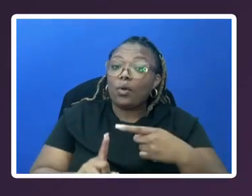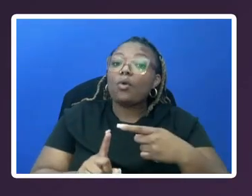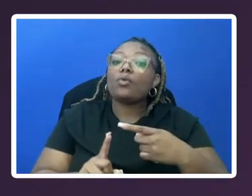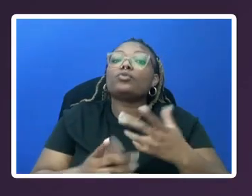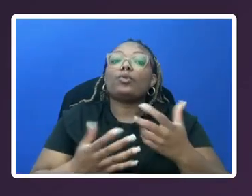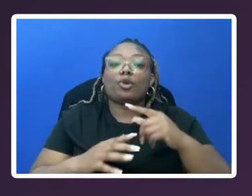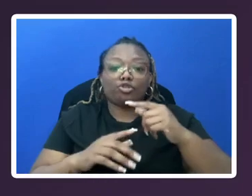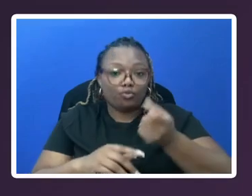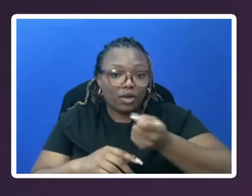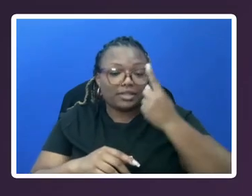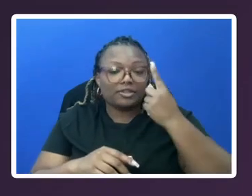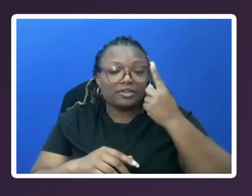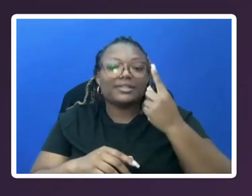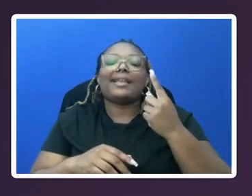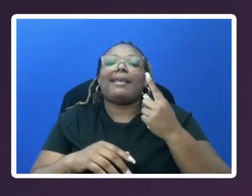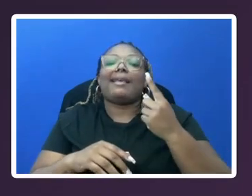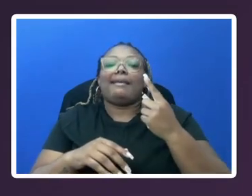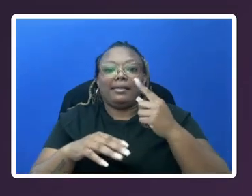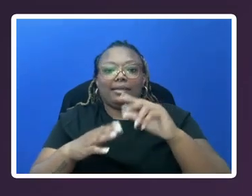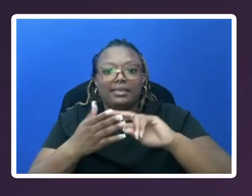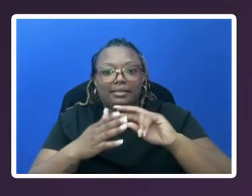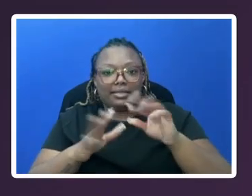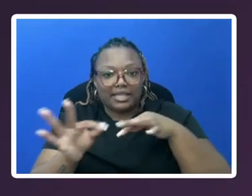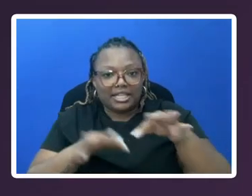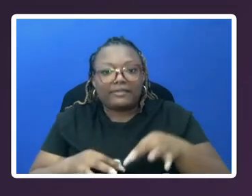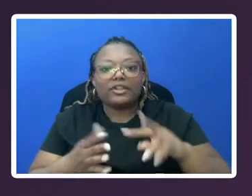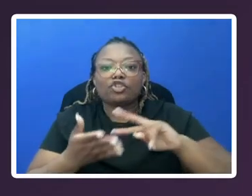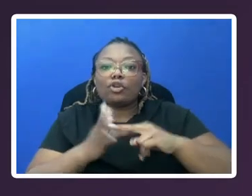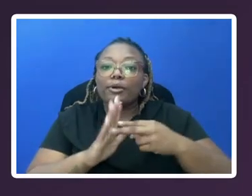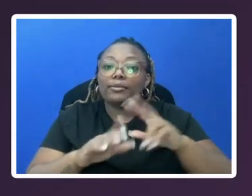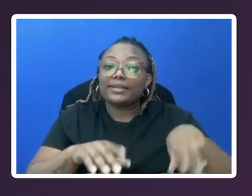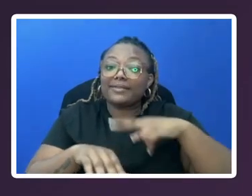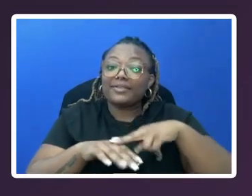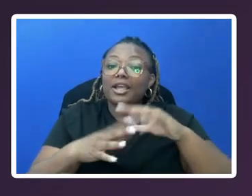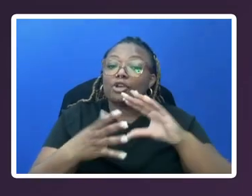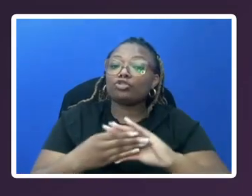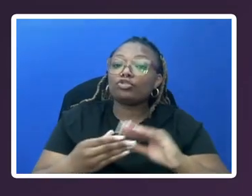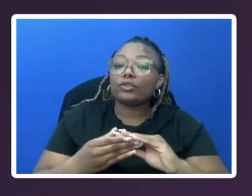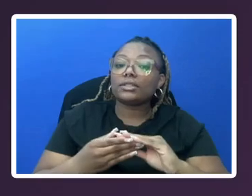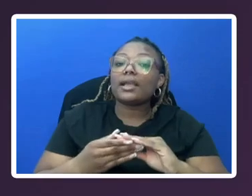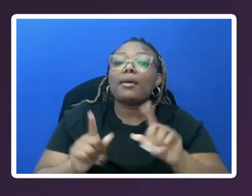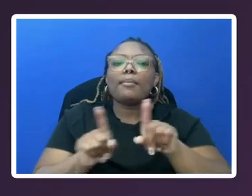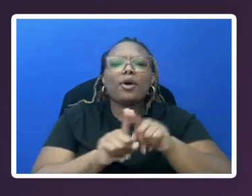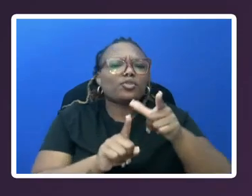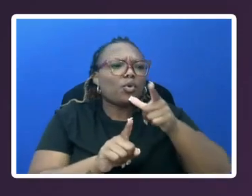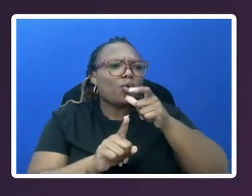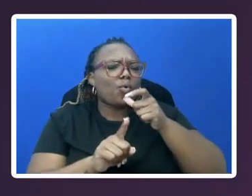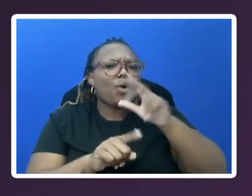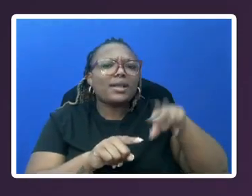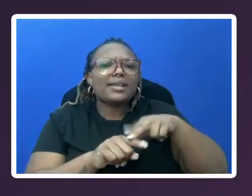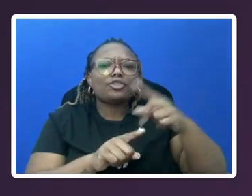of national stories and think about who are national stories for, and why do we tell them?